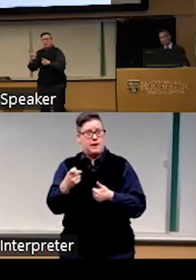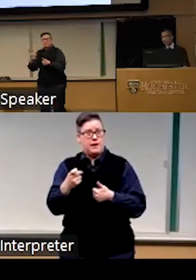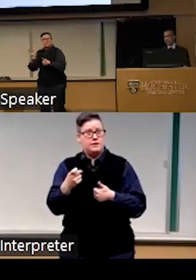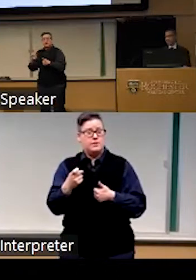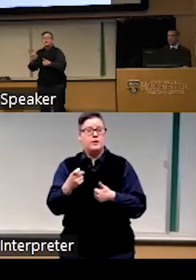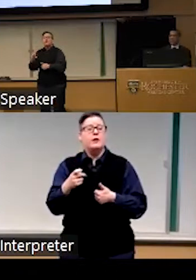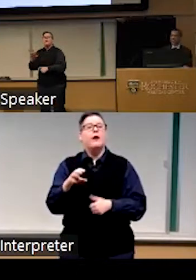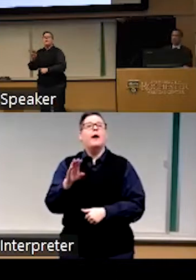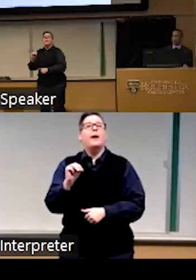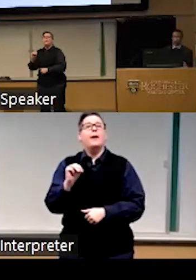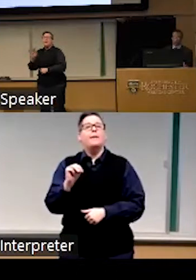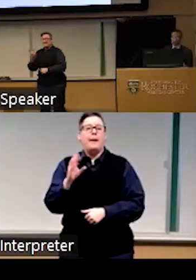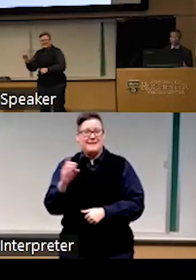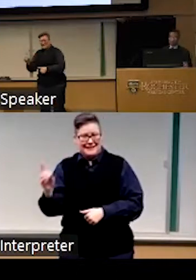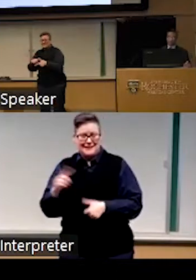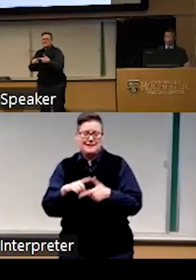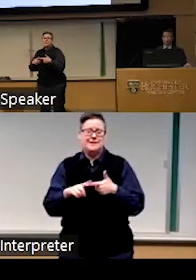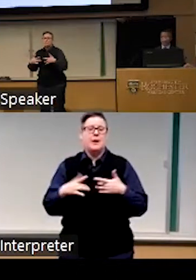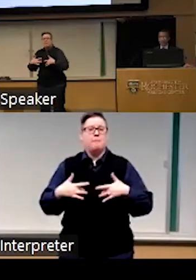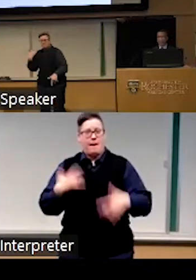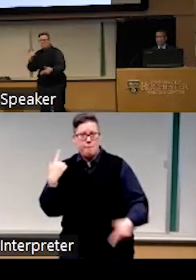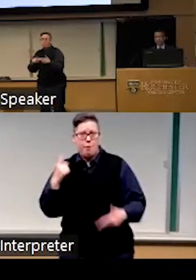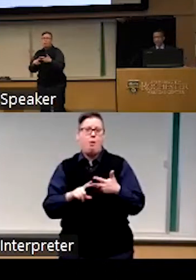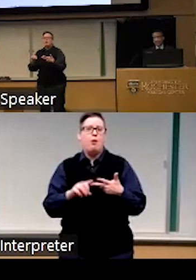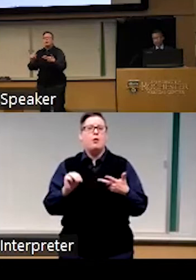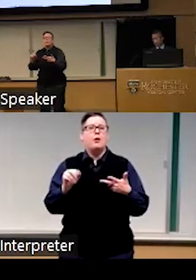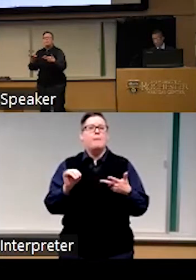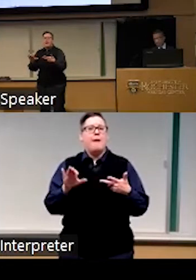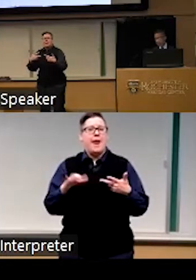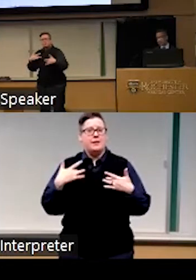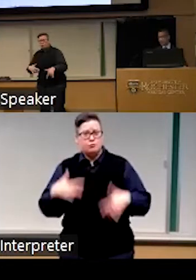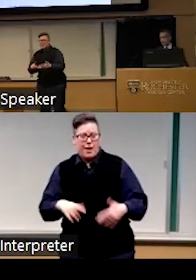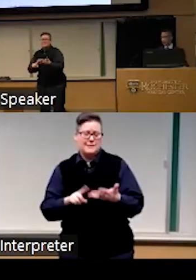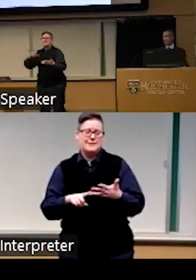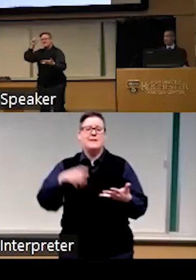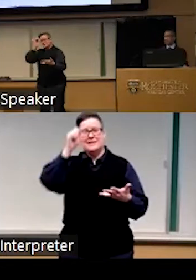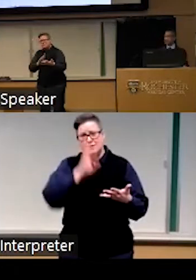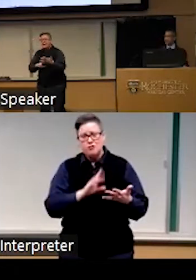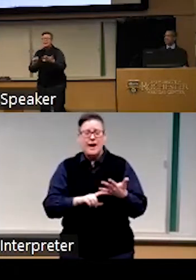depression bipolar disorder or manic depressive illness schizophrenia schizoaffective illness